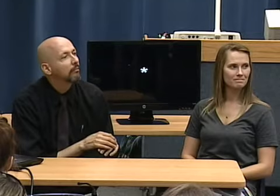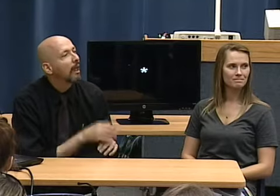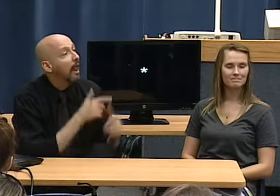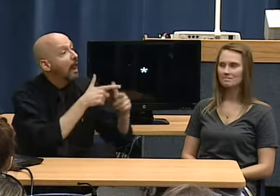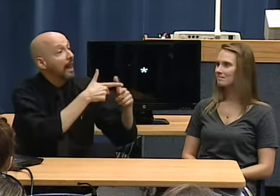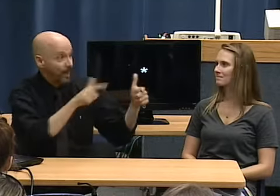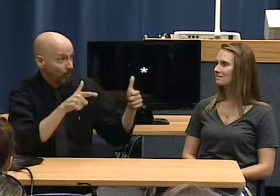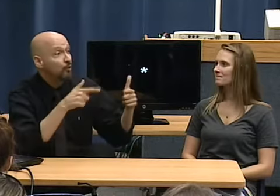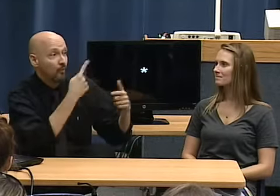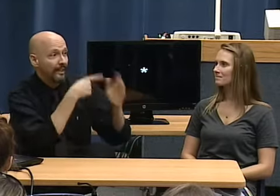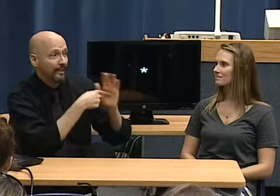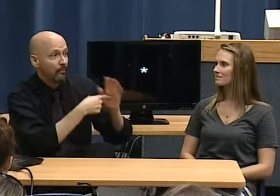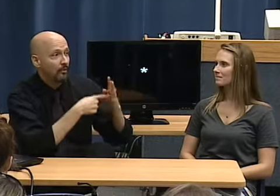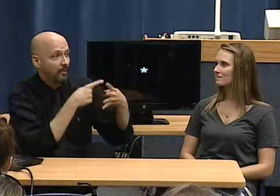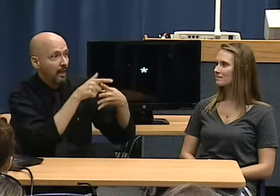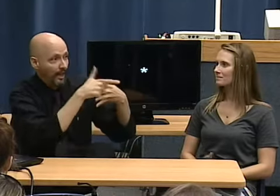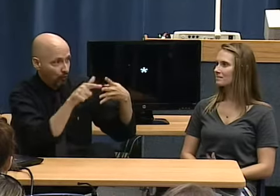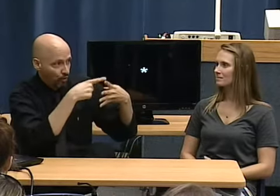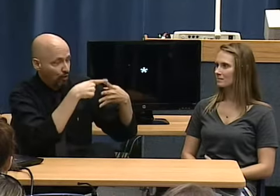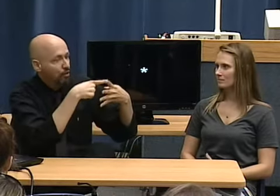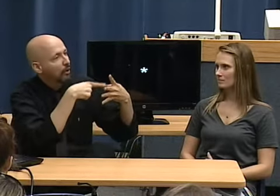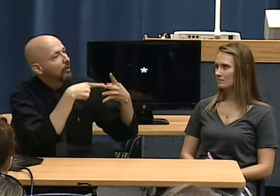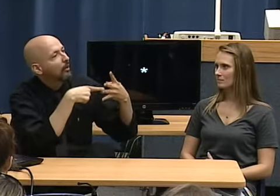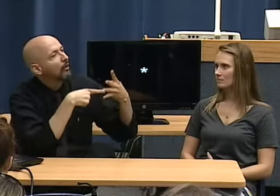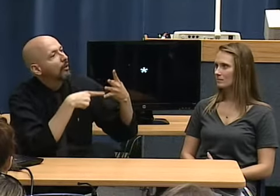Language is one example. What are some of the others?